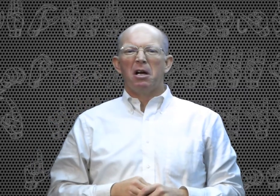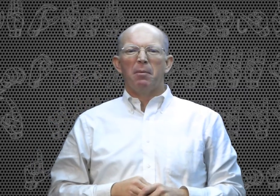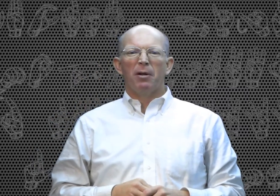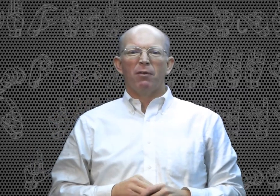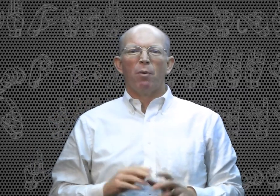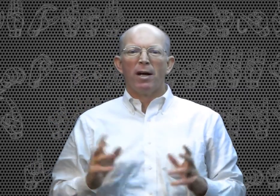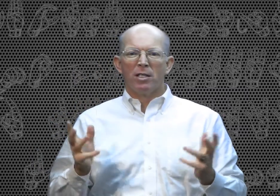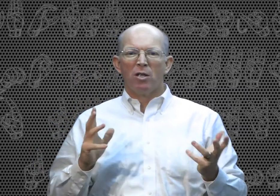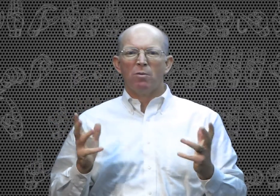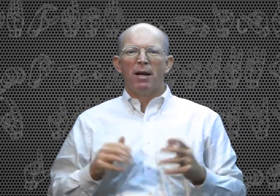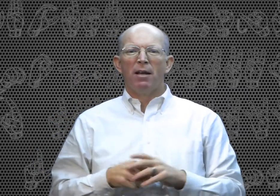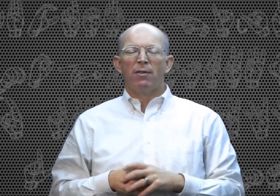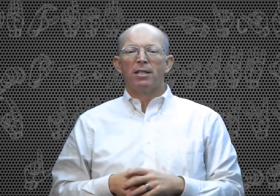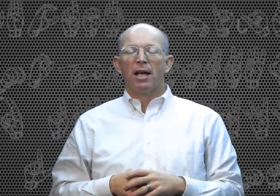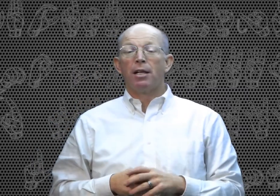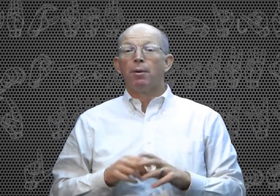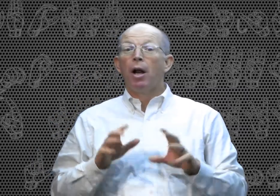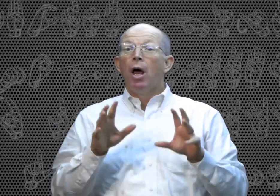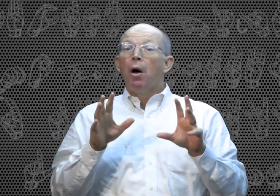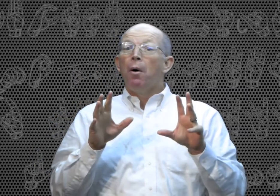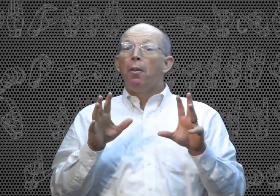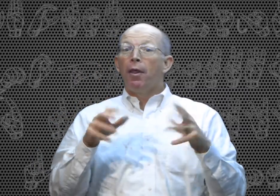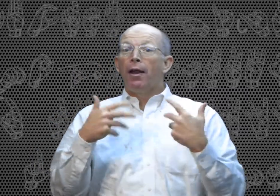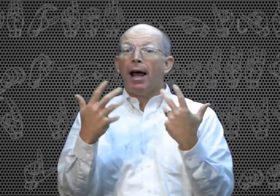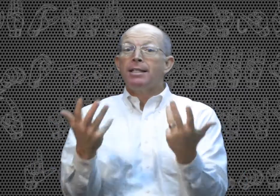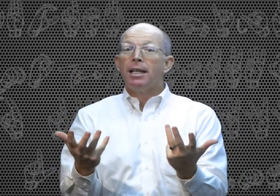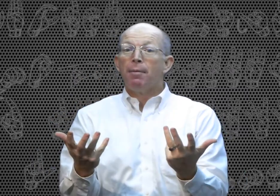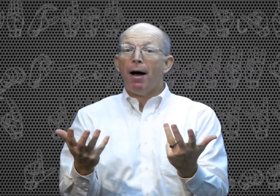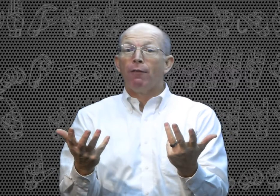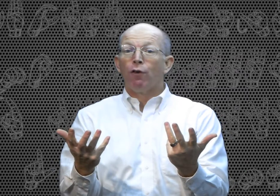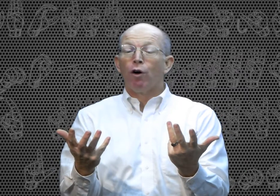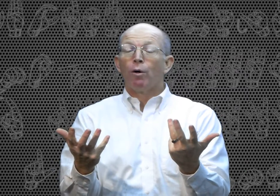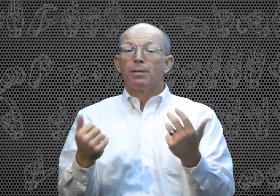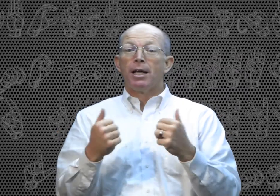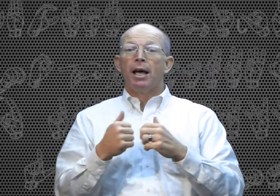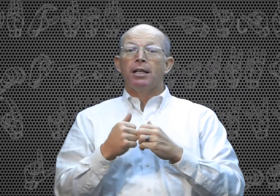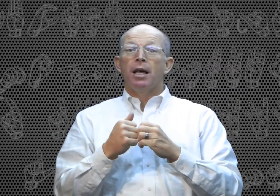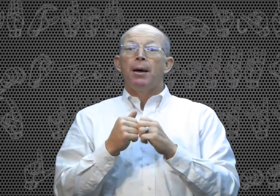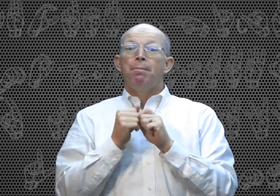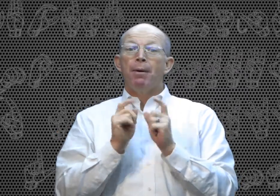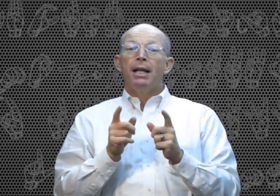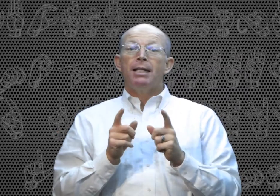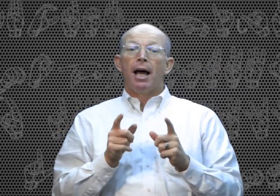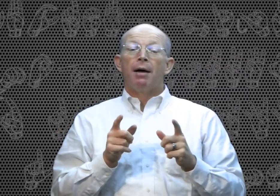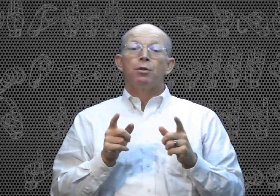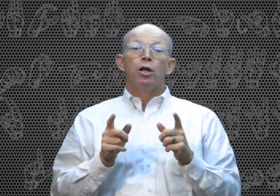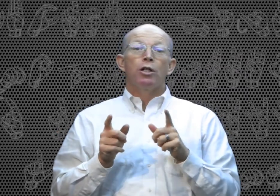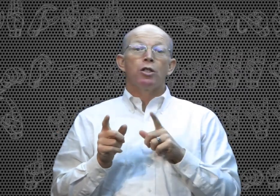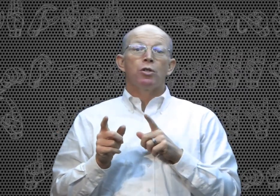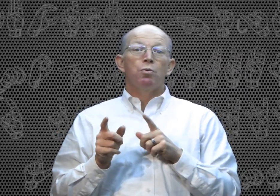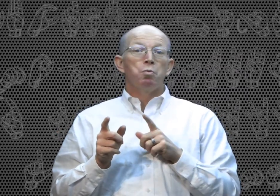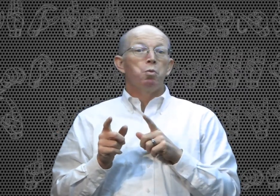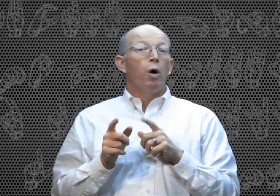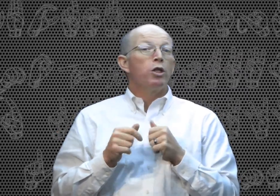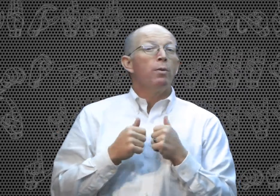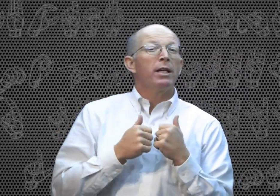There are a couple of different ways to do many of these signs, but the nice thing about VERBS is that many times what you would